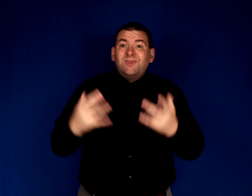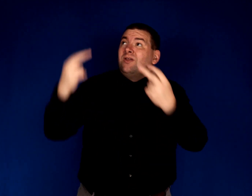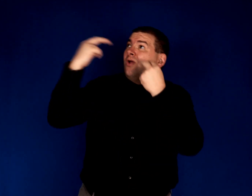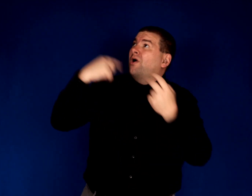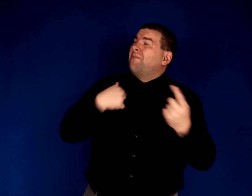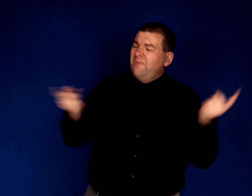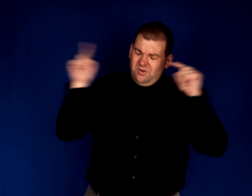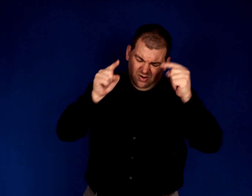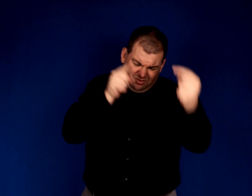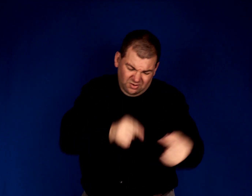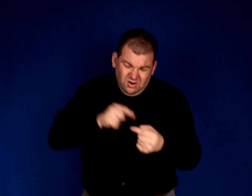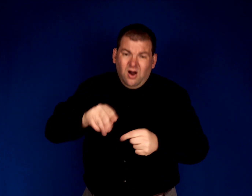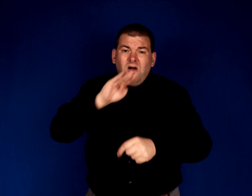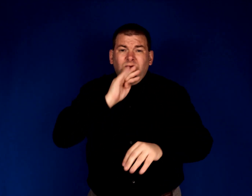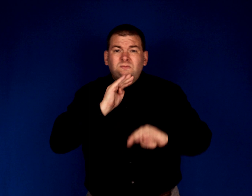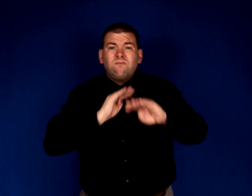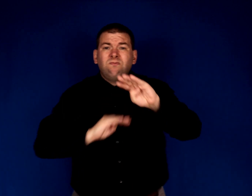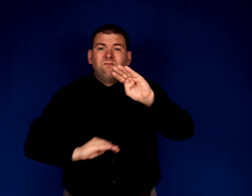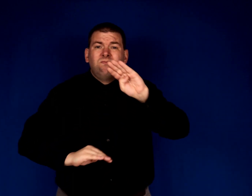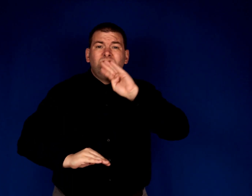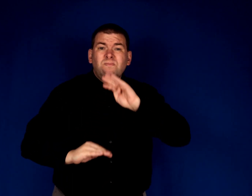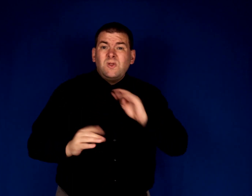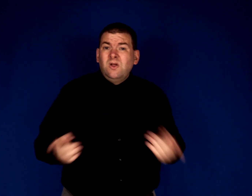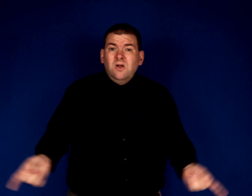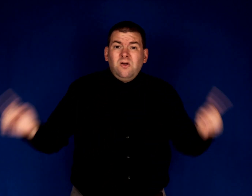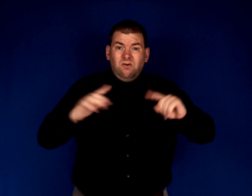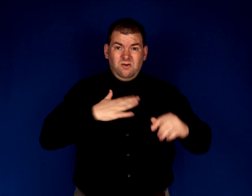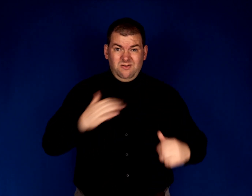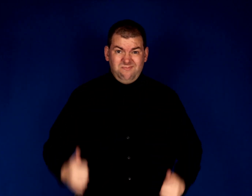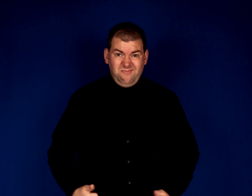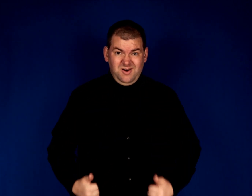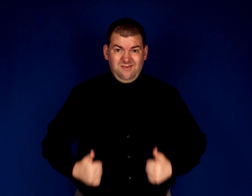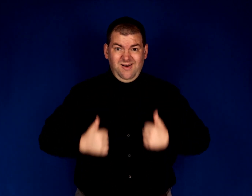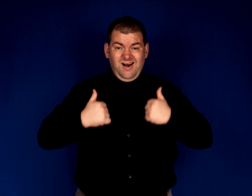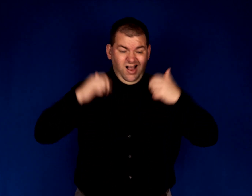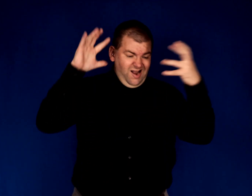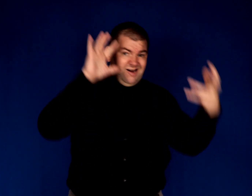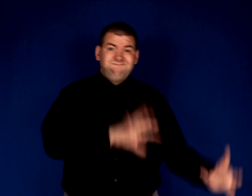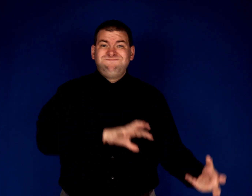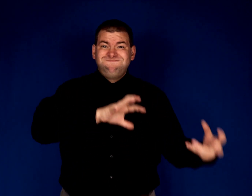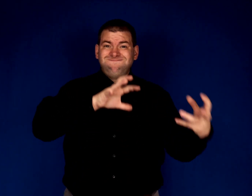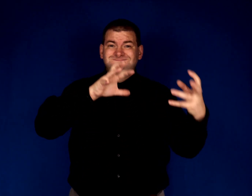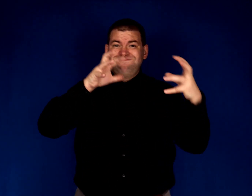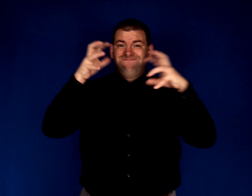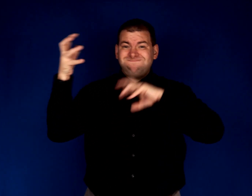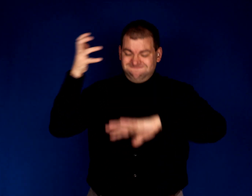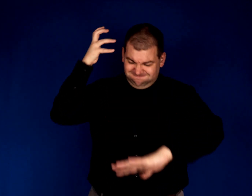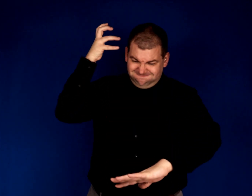He saw me when I was cryin’ When my soul was lying